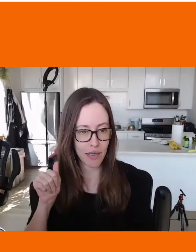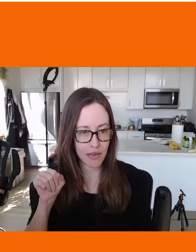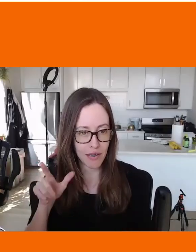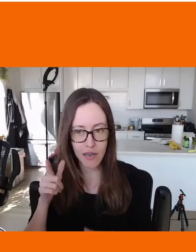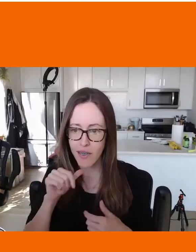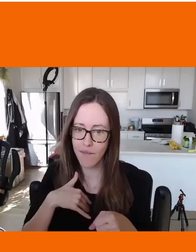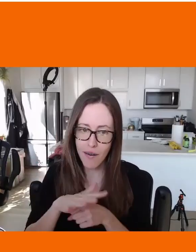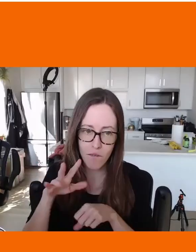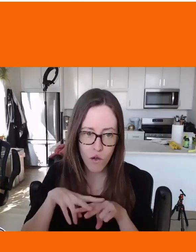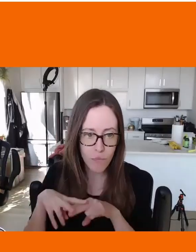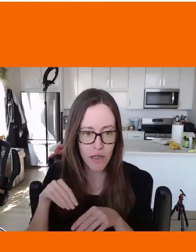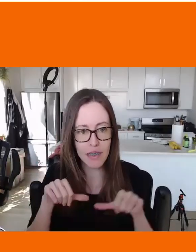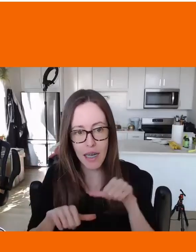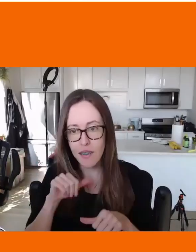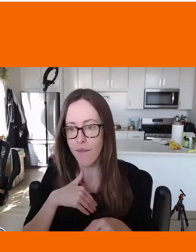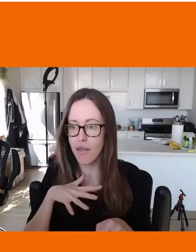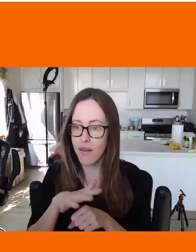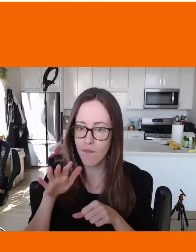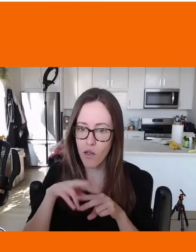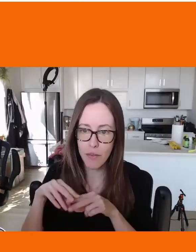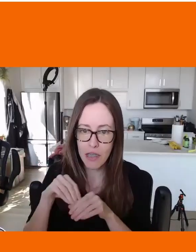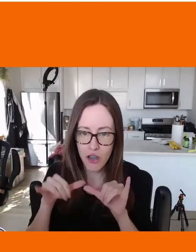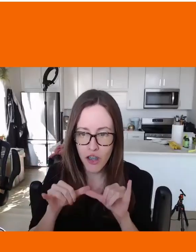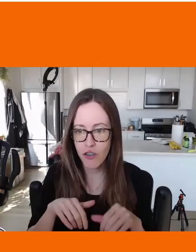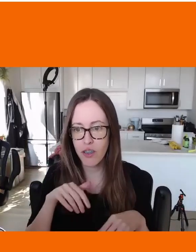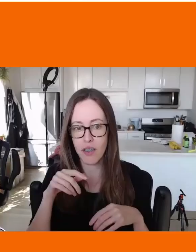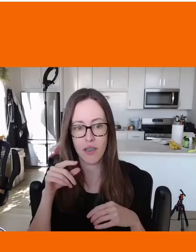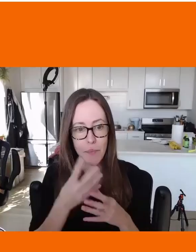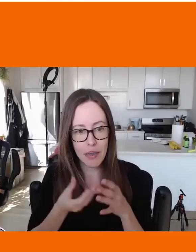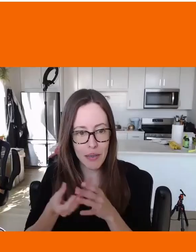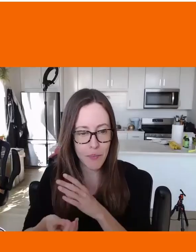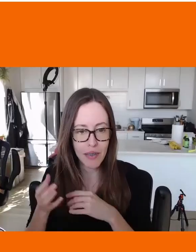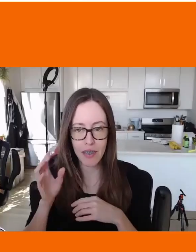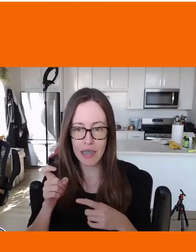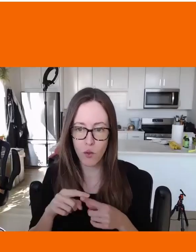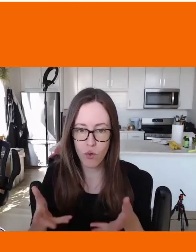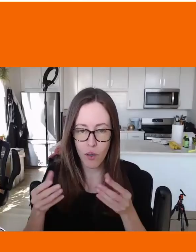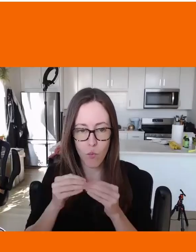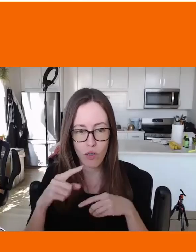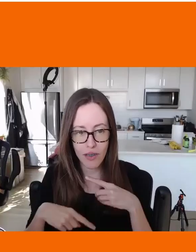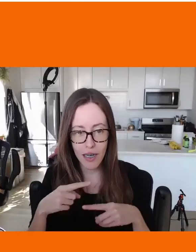talks about what gaps there are in ASL, that ASL doesn't have enough vocabulary for STEM or science or engineering, that we